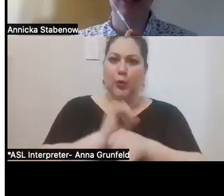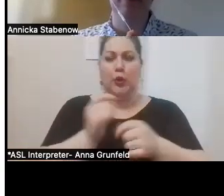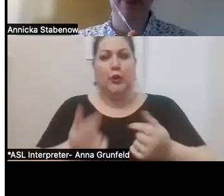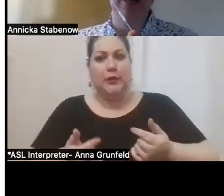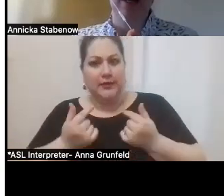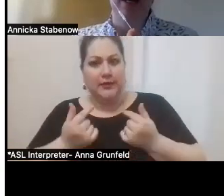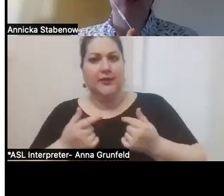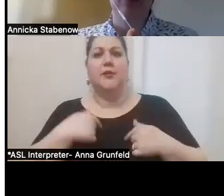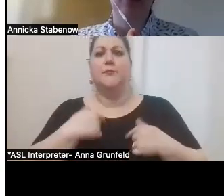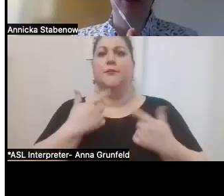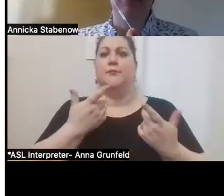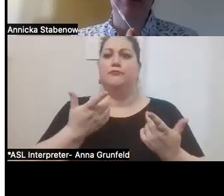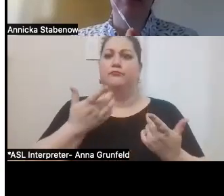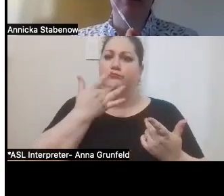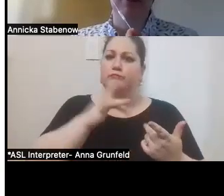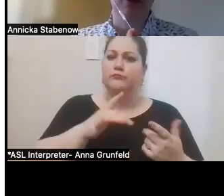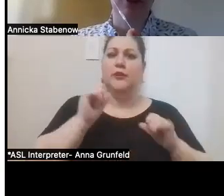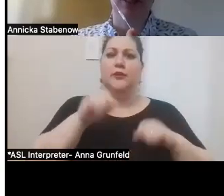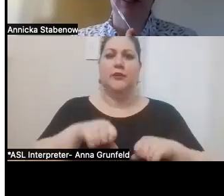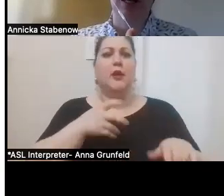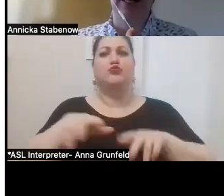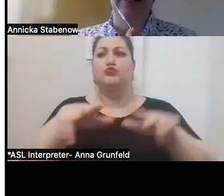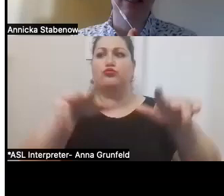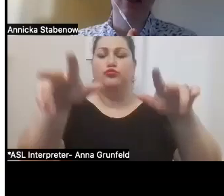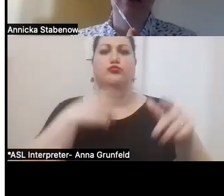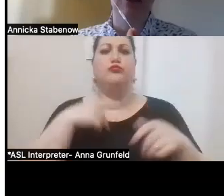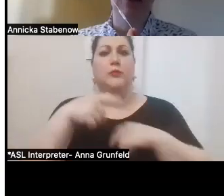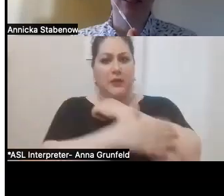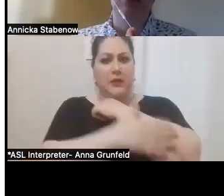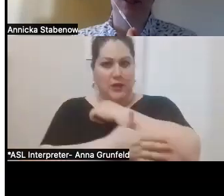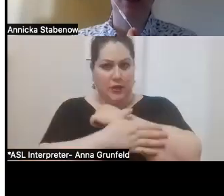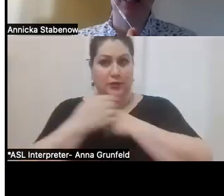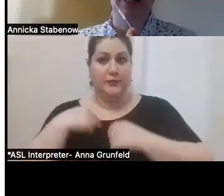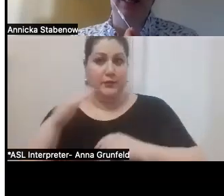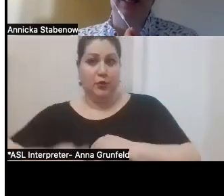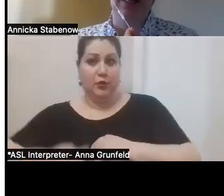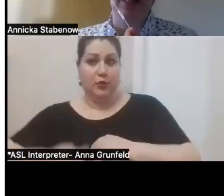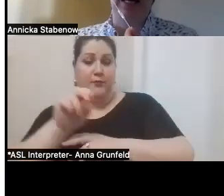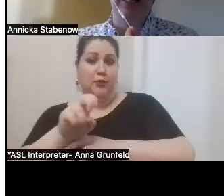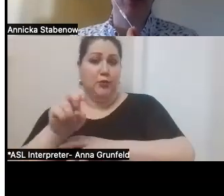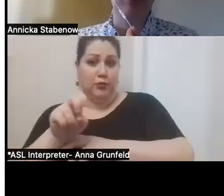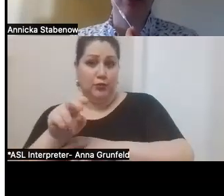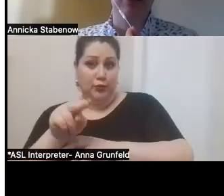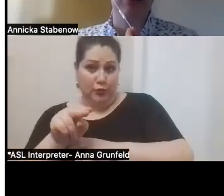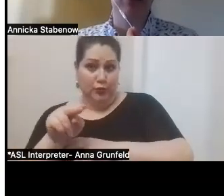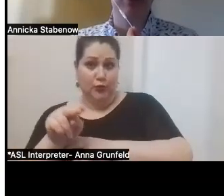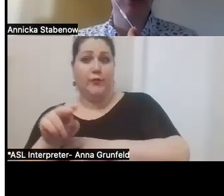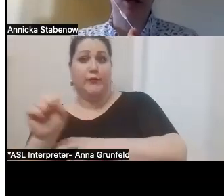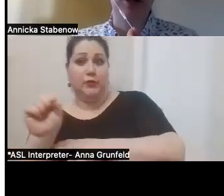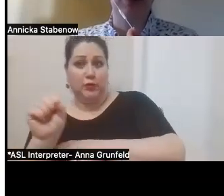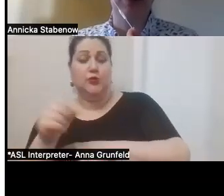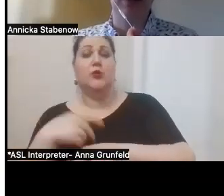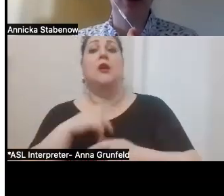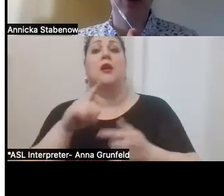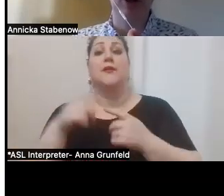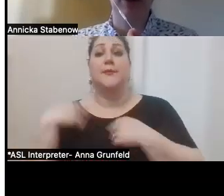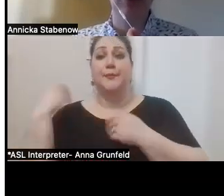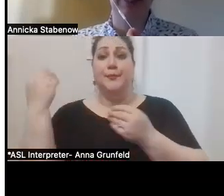I grew up in the province of Nova Scotia, I attended university in New Brunswick, and it wasn't until I moved to Toronto that I learned more about the land